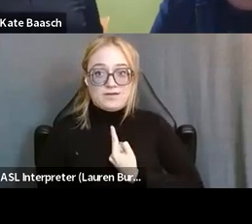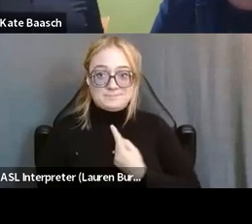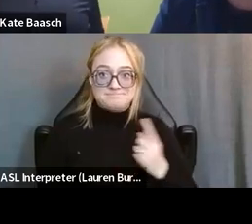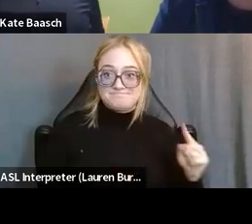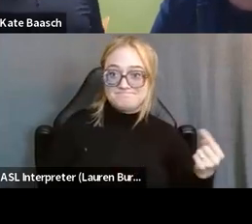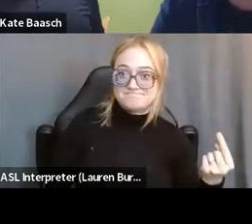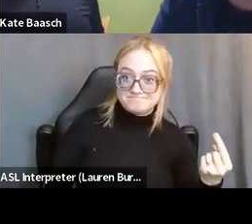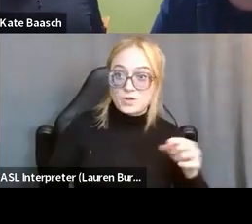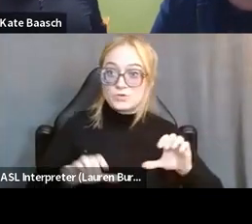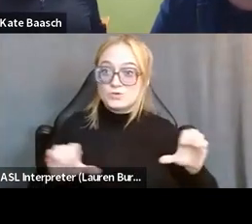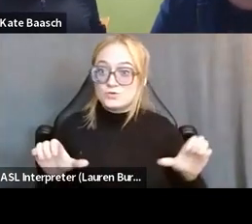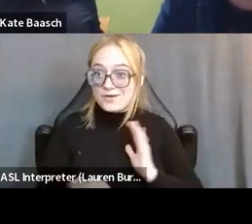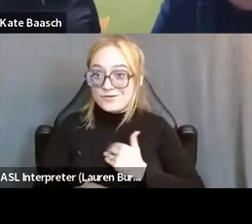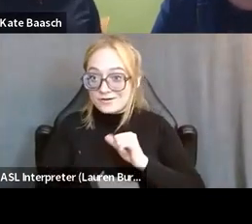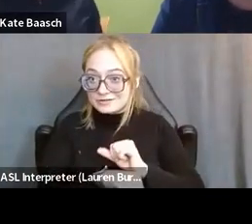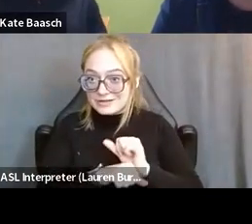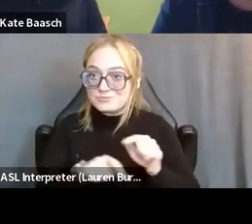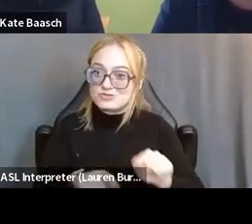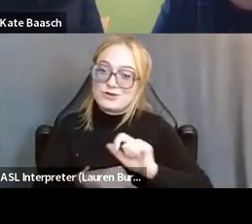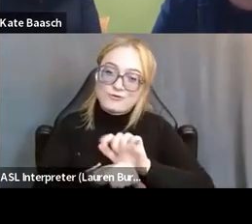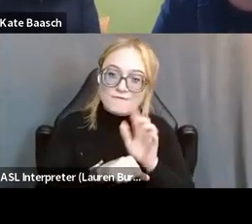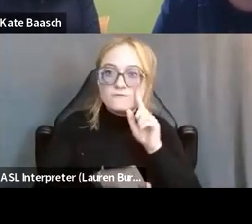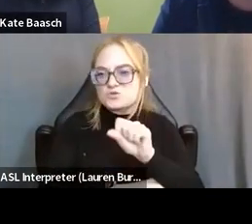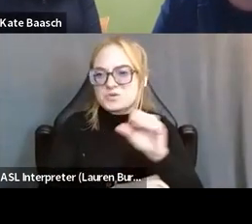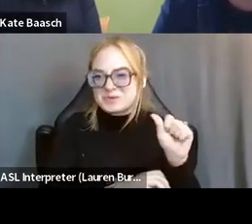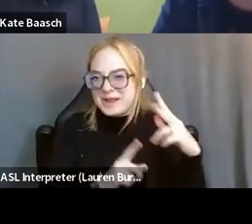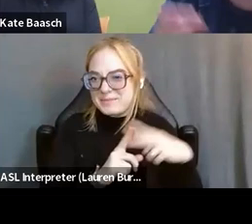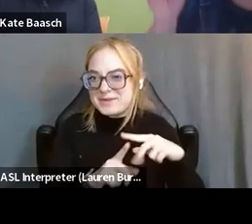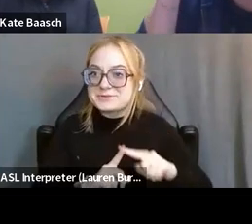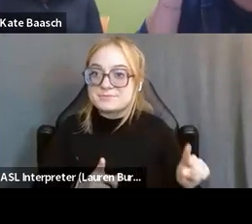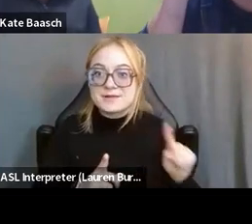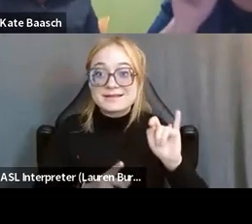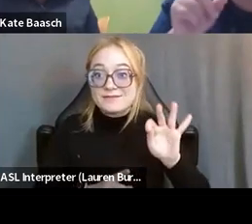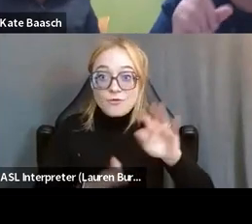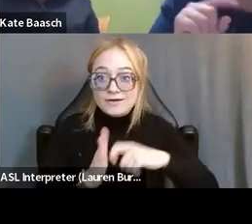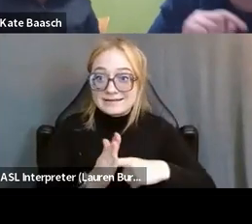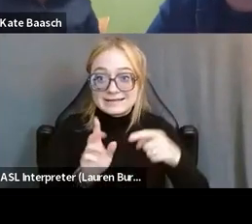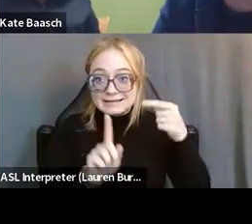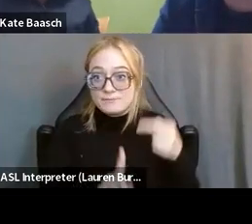And I think that just remembering if you're a key person goes away, that you, you don't just have one key person,